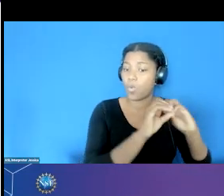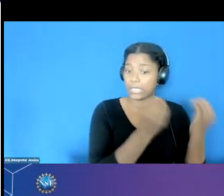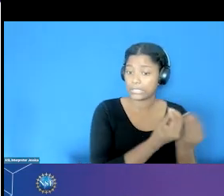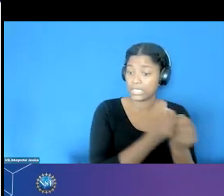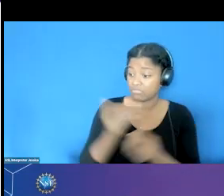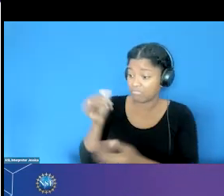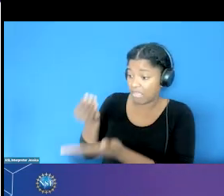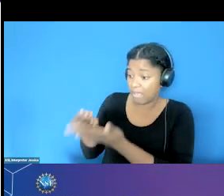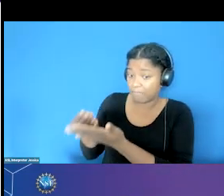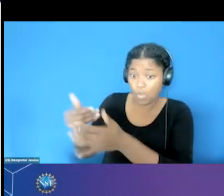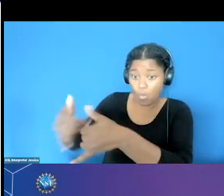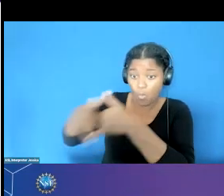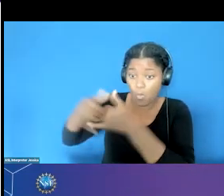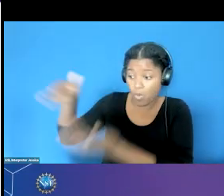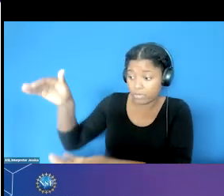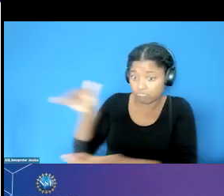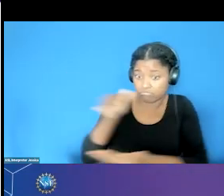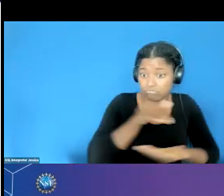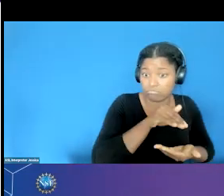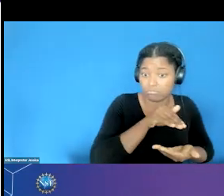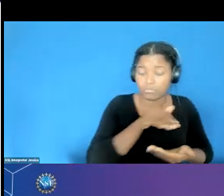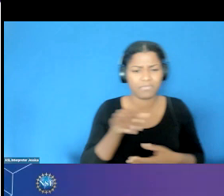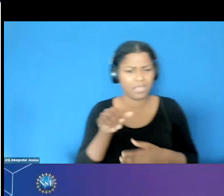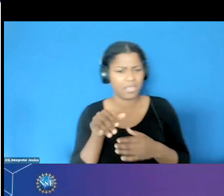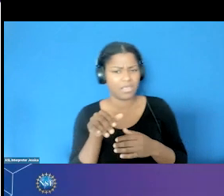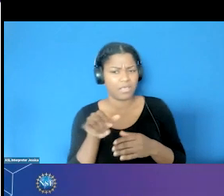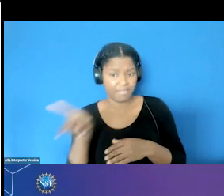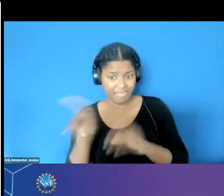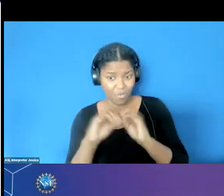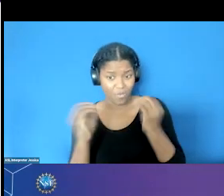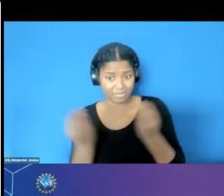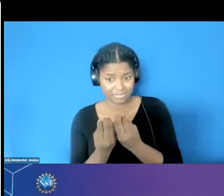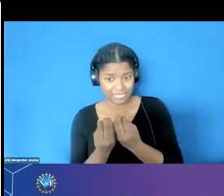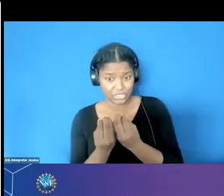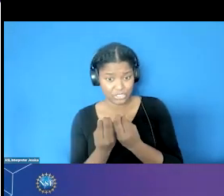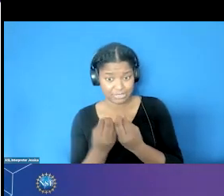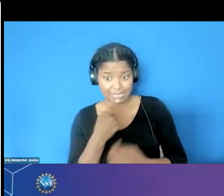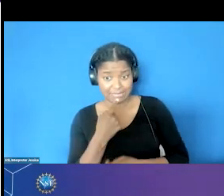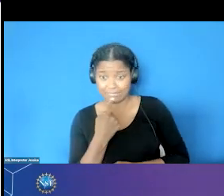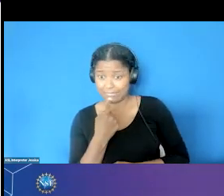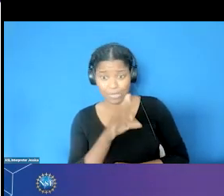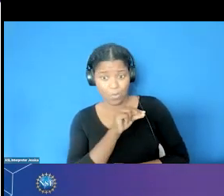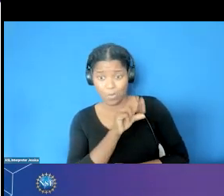And I'd like to take my award with me. And the awardee organization that they are working with currently says,